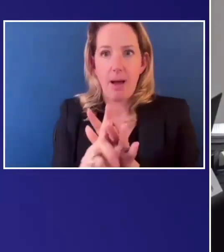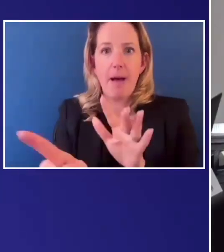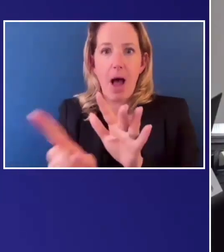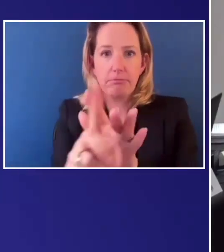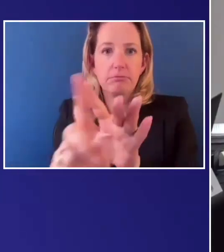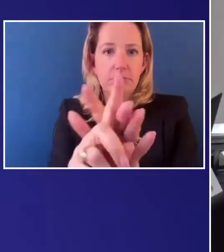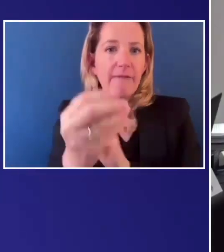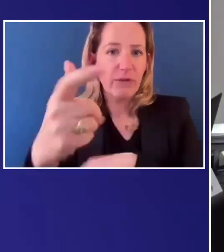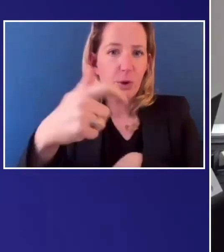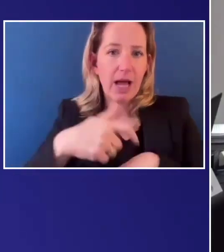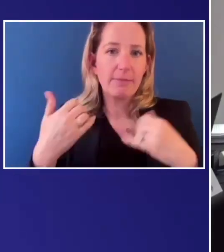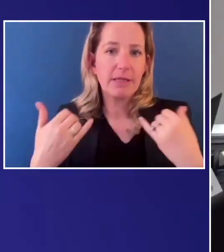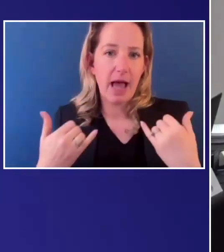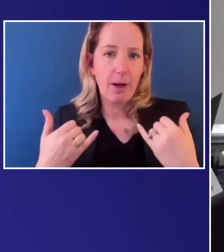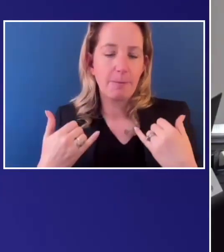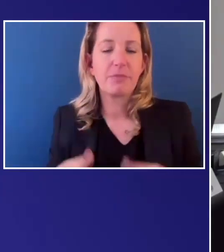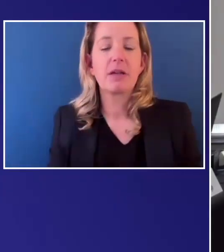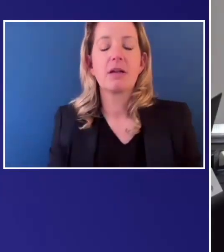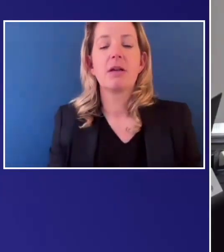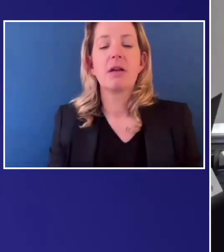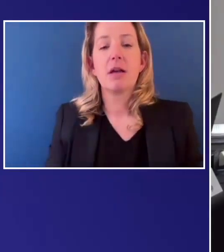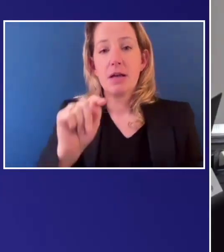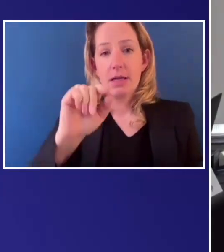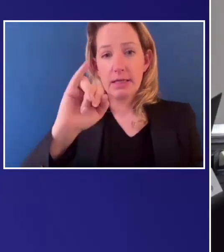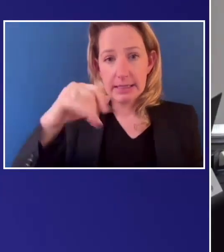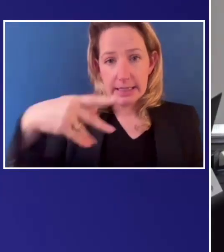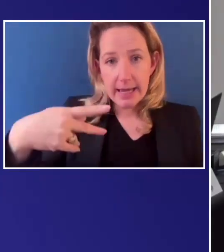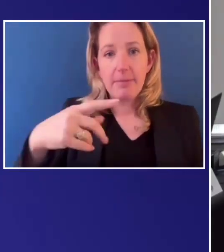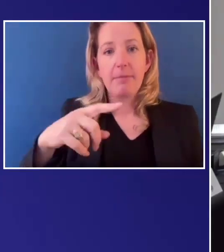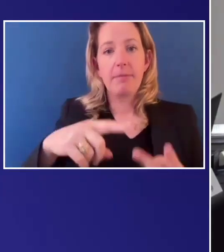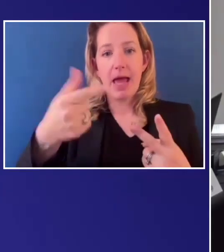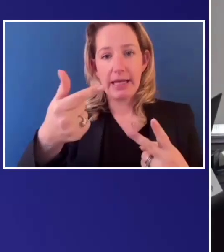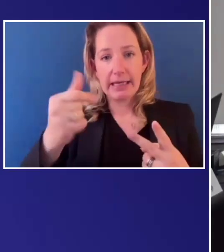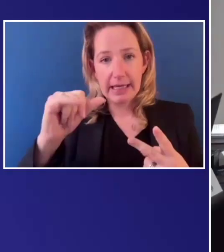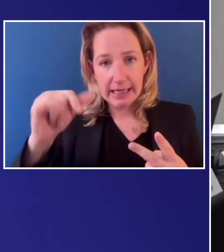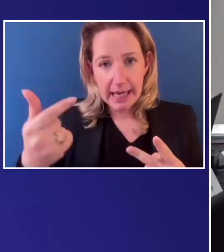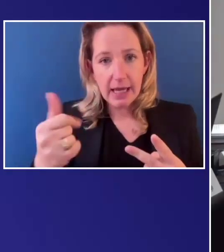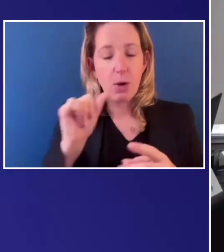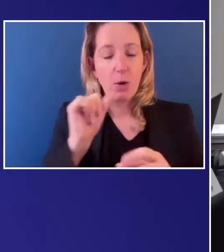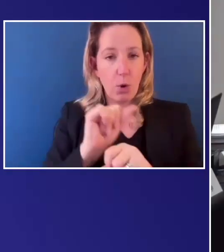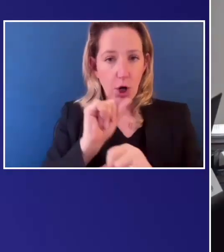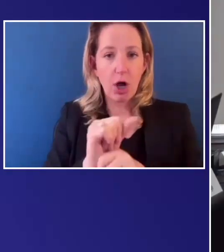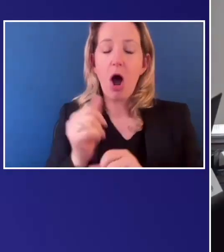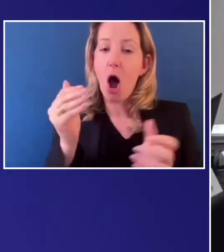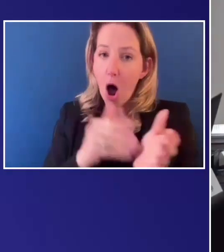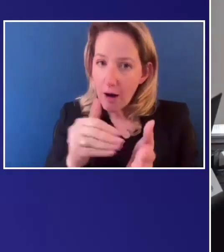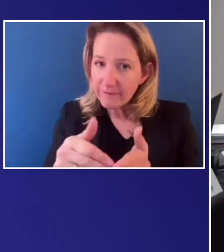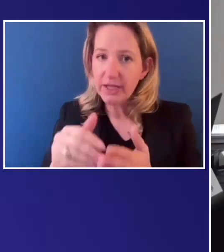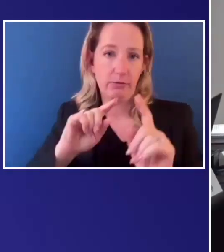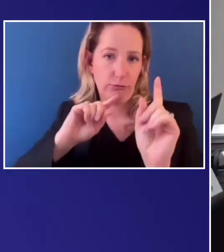now, both tipped and gig work is often reported. And I think that the --